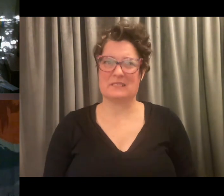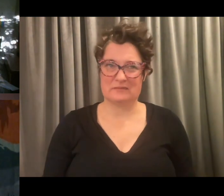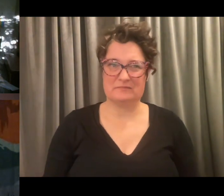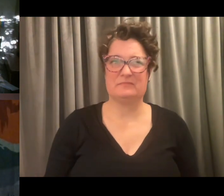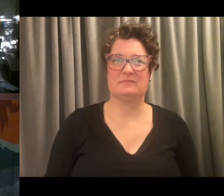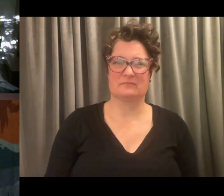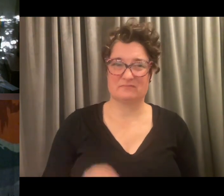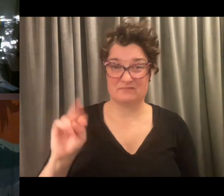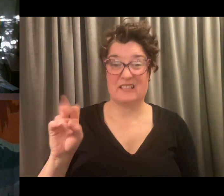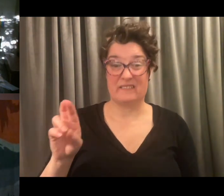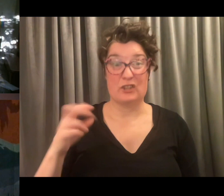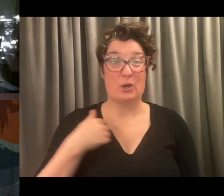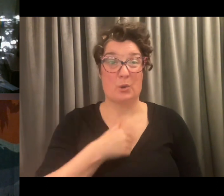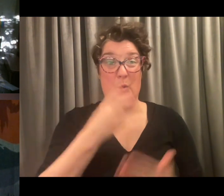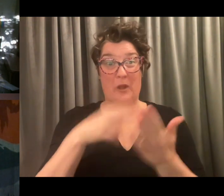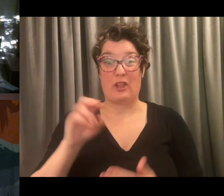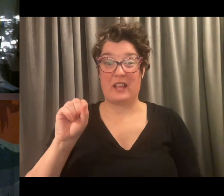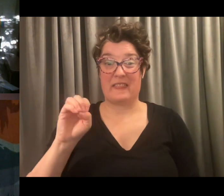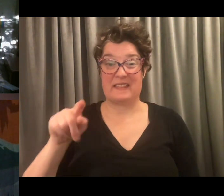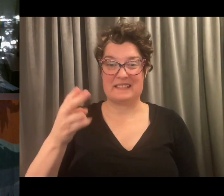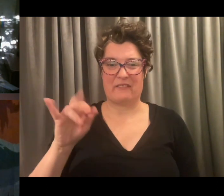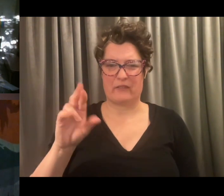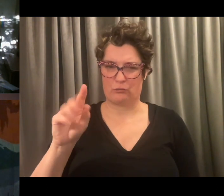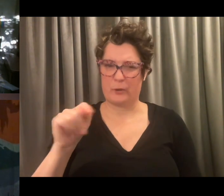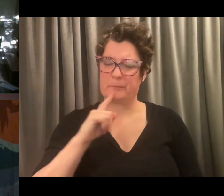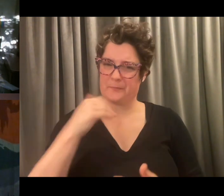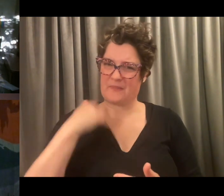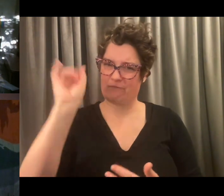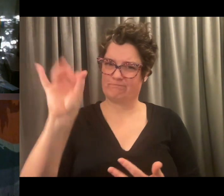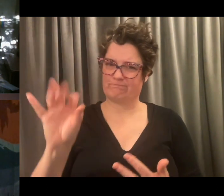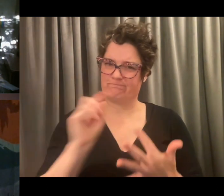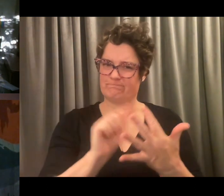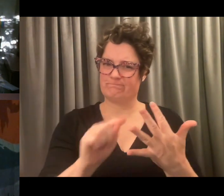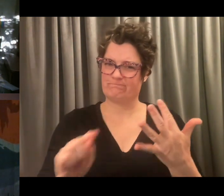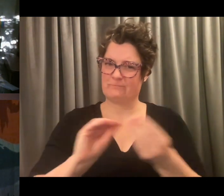of God, and then, and then and, and we're made in God's image. Like Nomy: mm-hmm. Yes